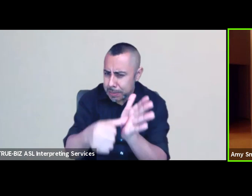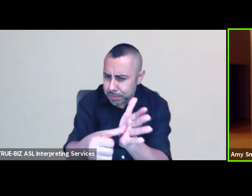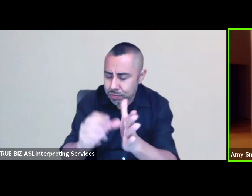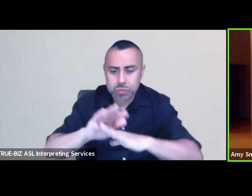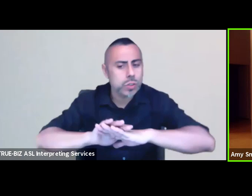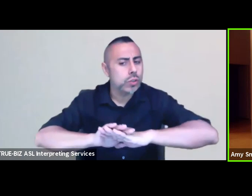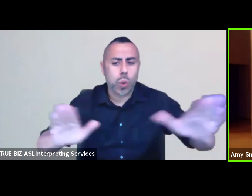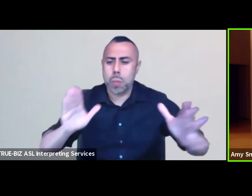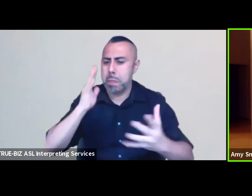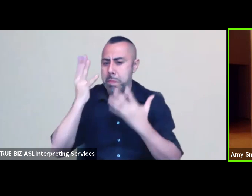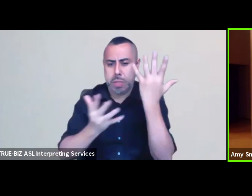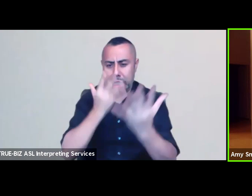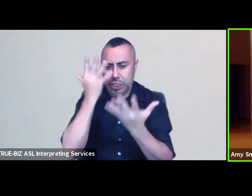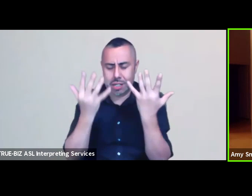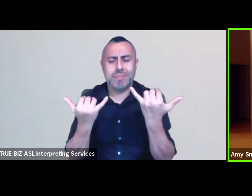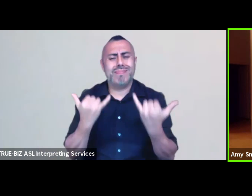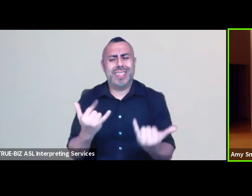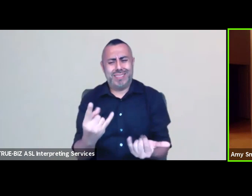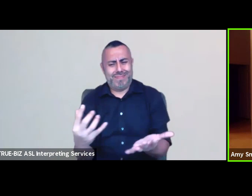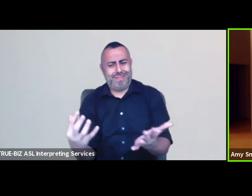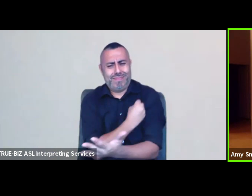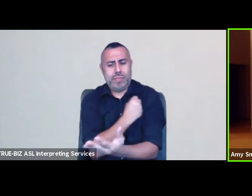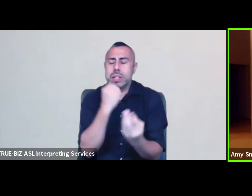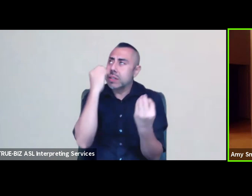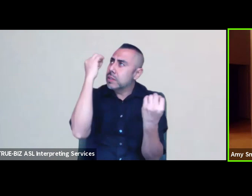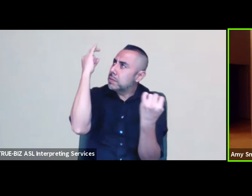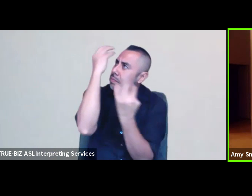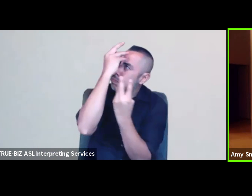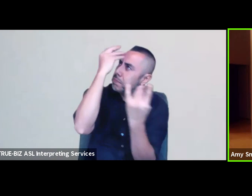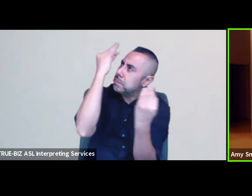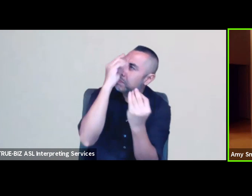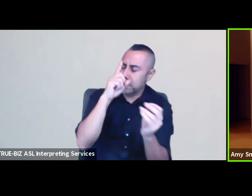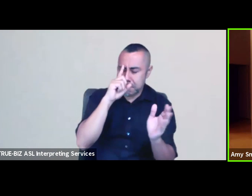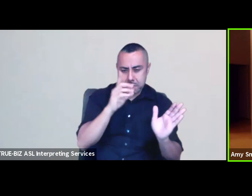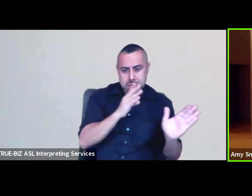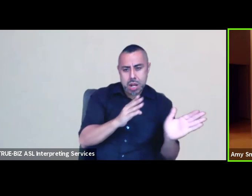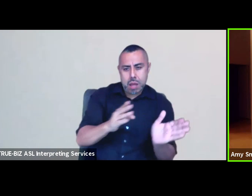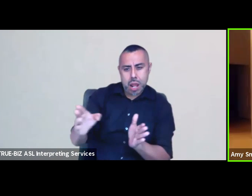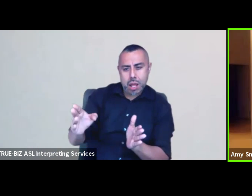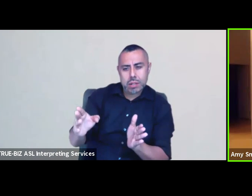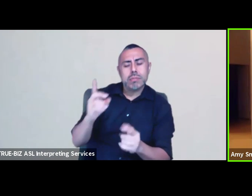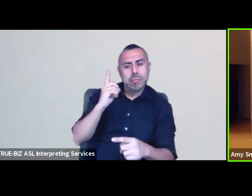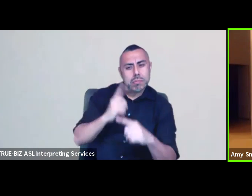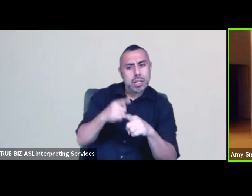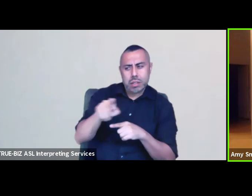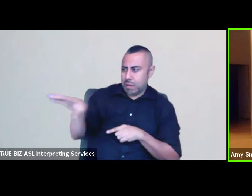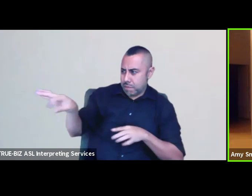use this time to reflect and plan and find opportunities to form collective bonds